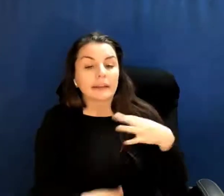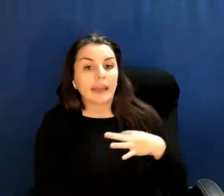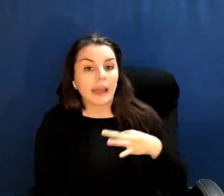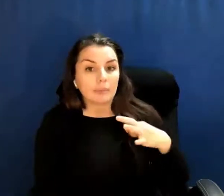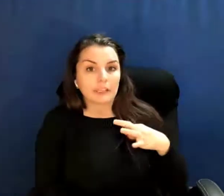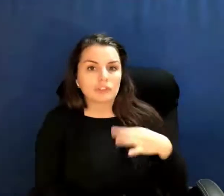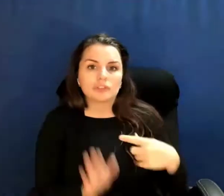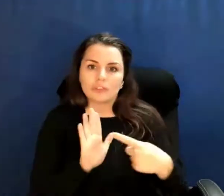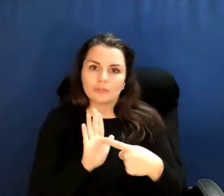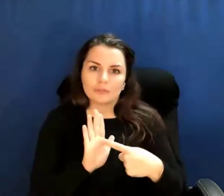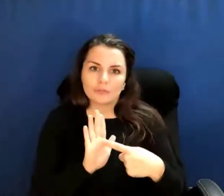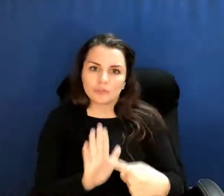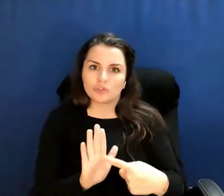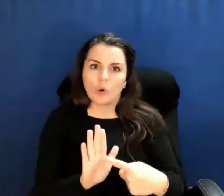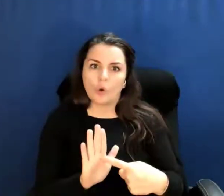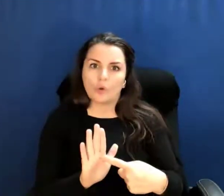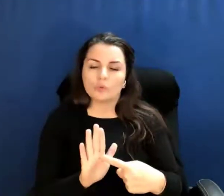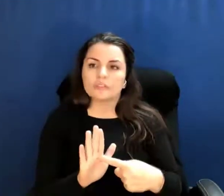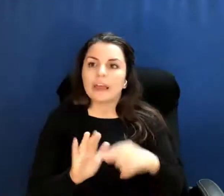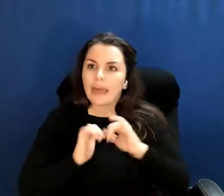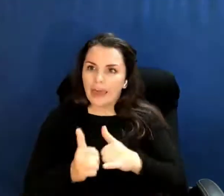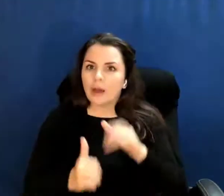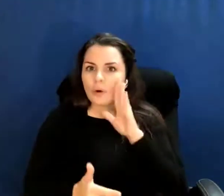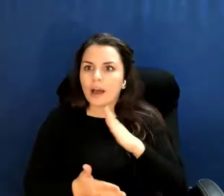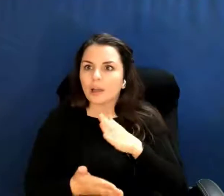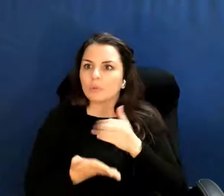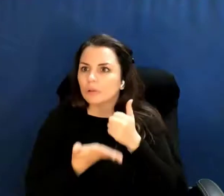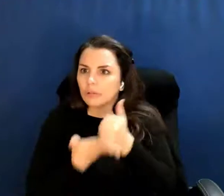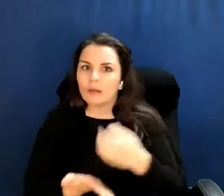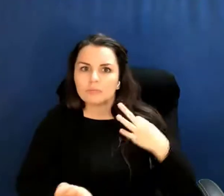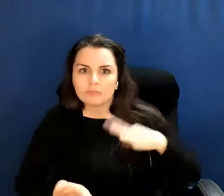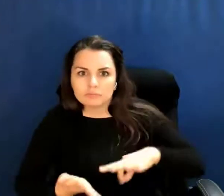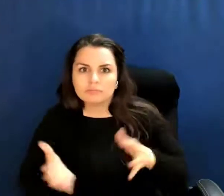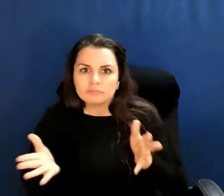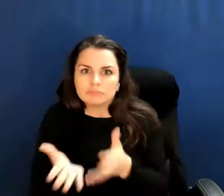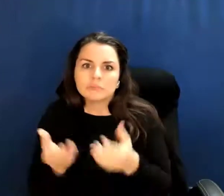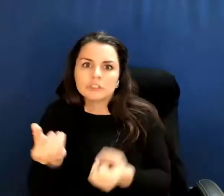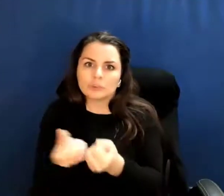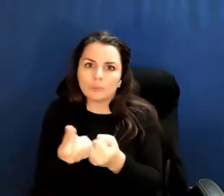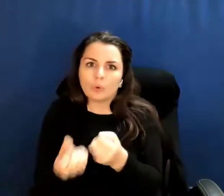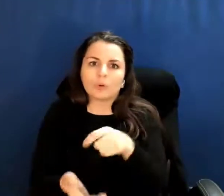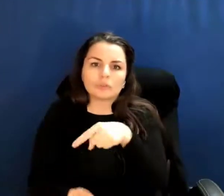what you're going to do with students. You really have to do both of these